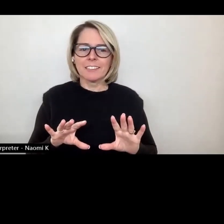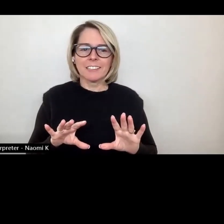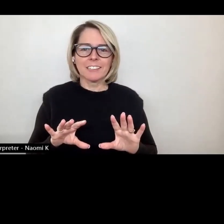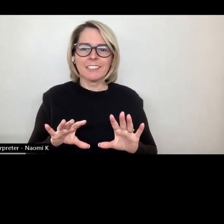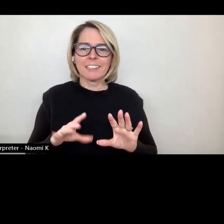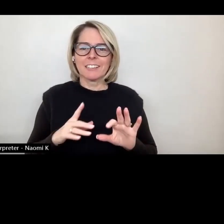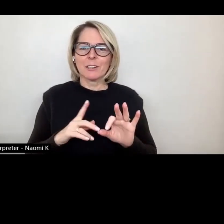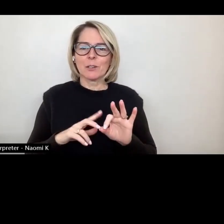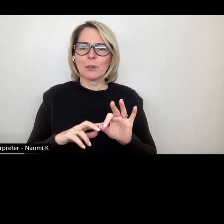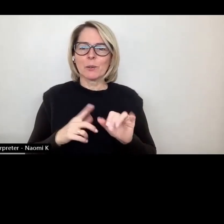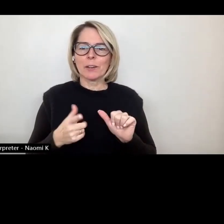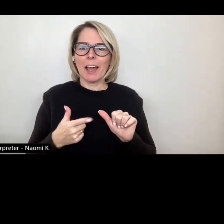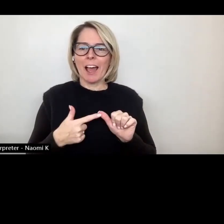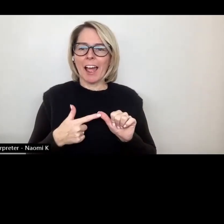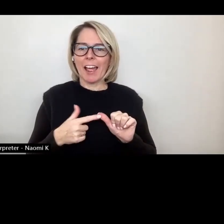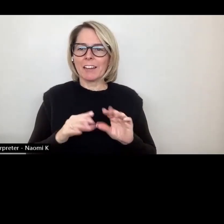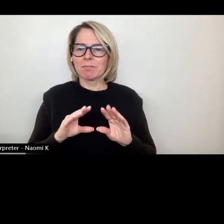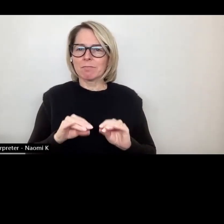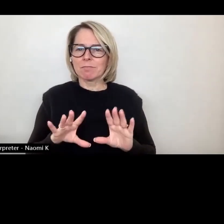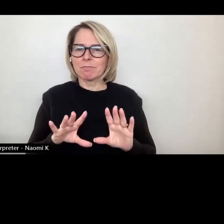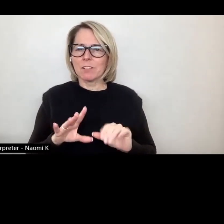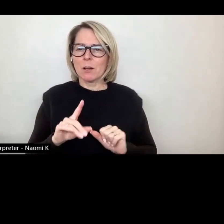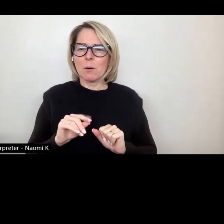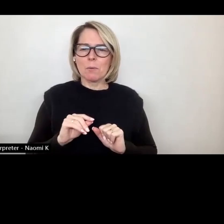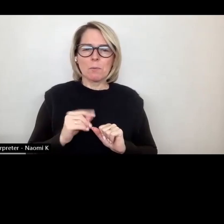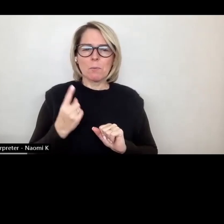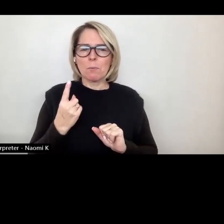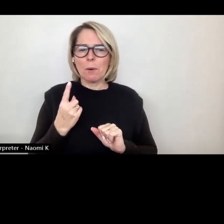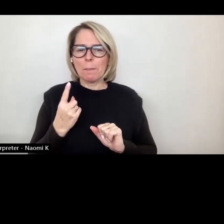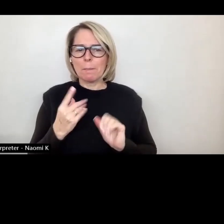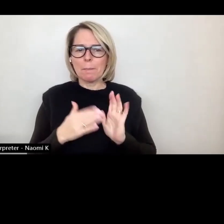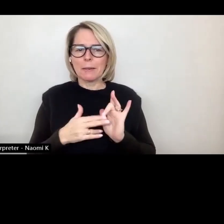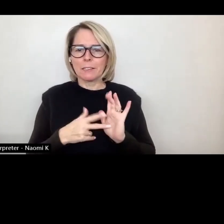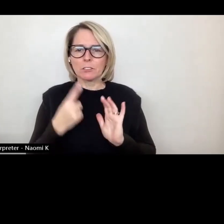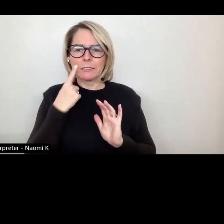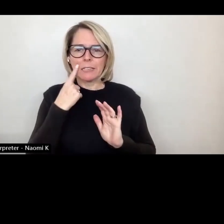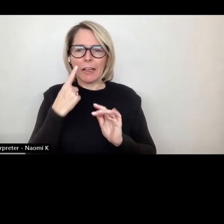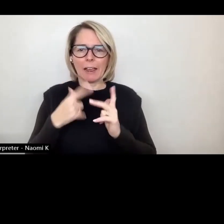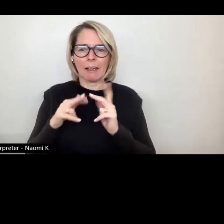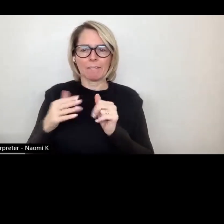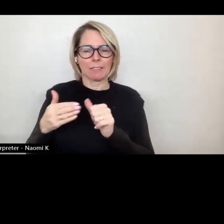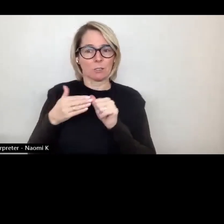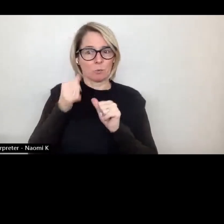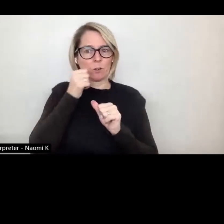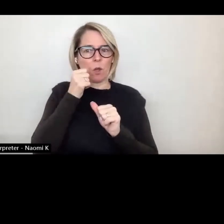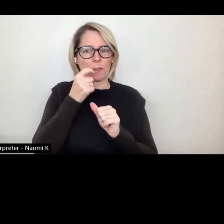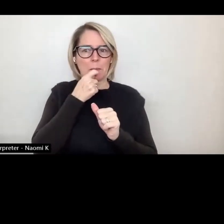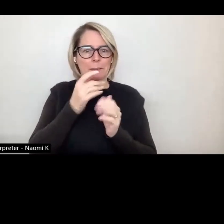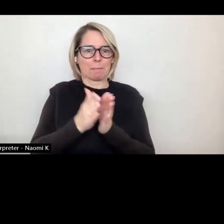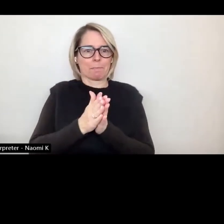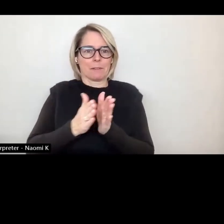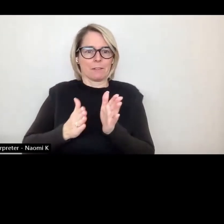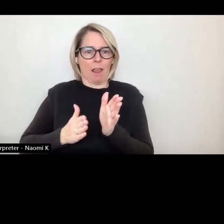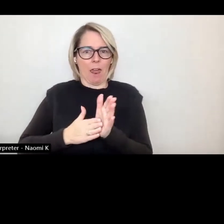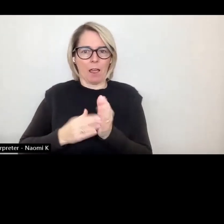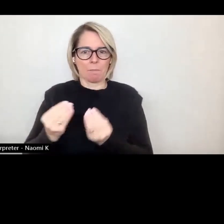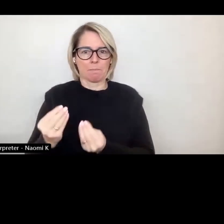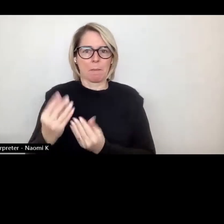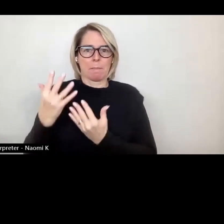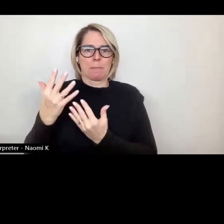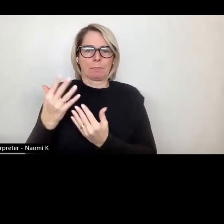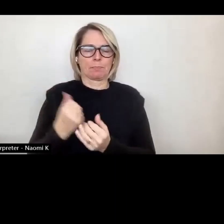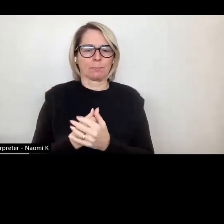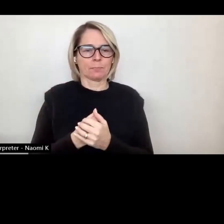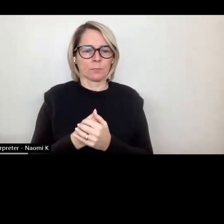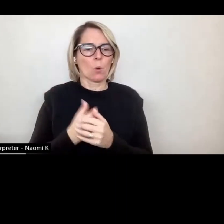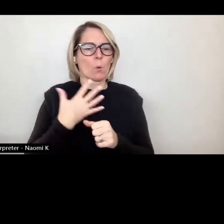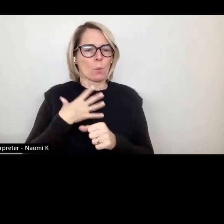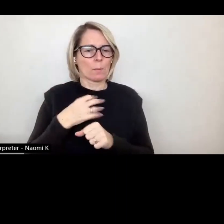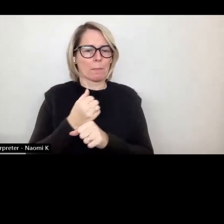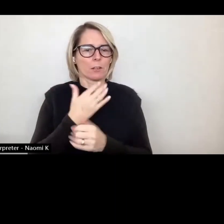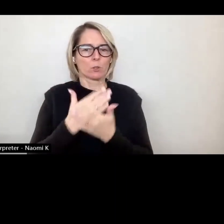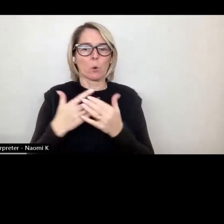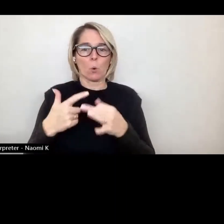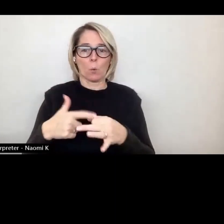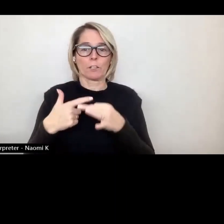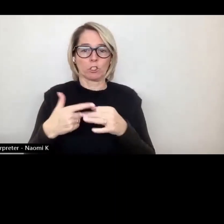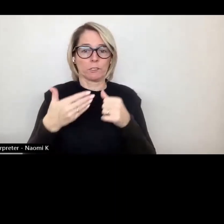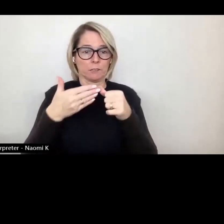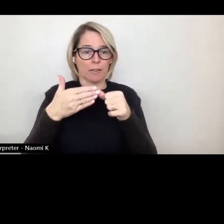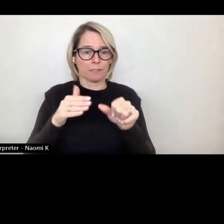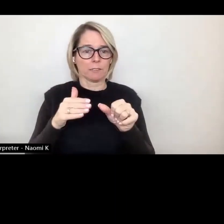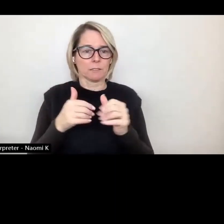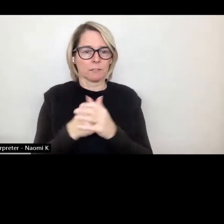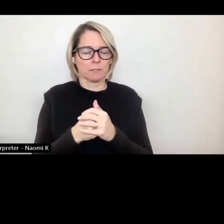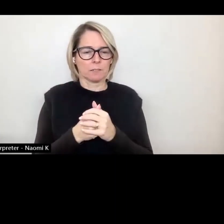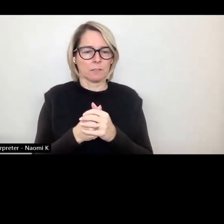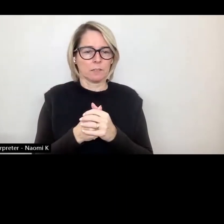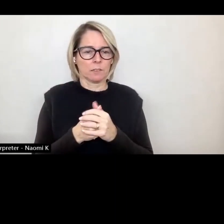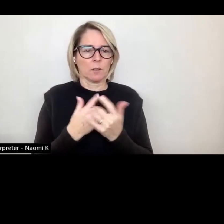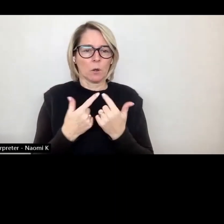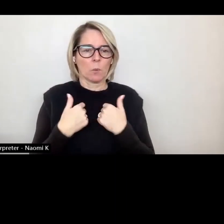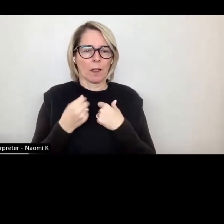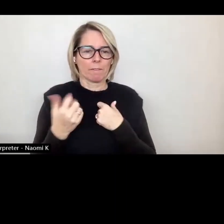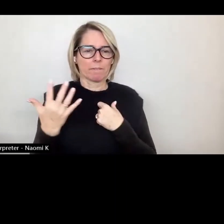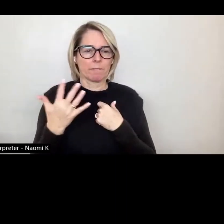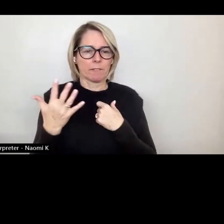We'll maybe give it a minute because we have seen a couple of delays just to make sure that we address everyone's questions, noting we've got about 15 minutes left in the session.